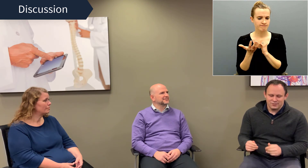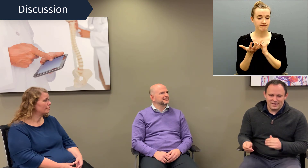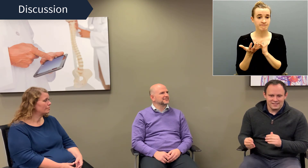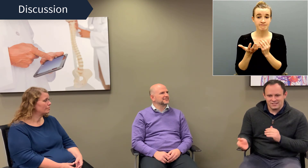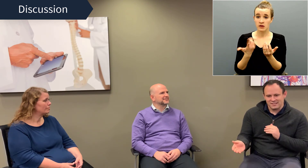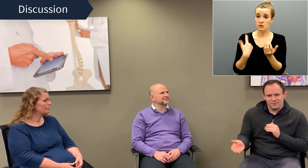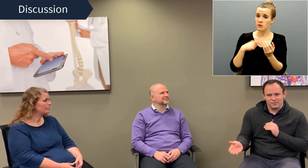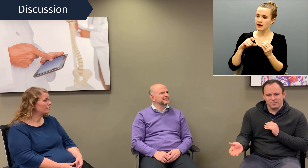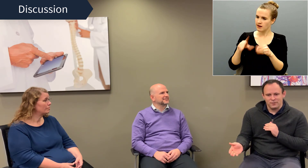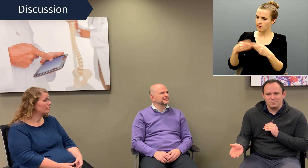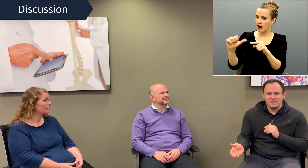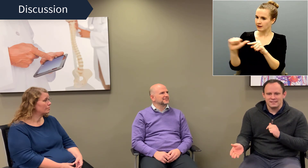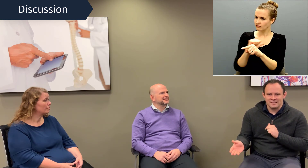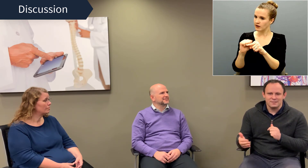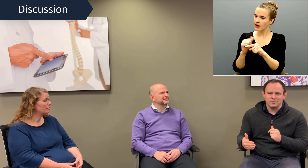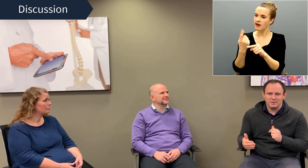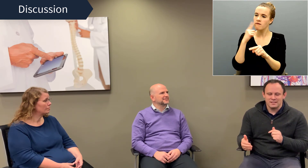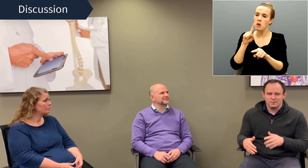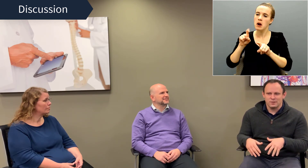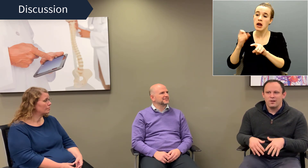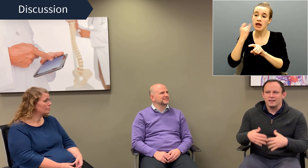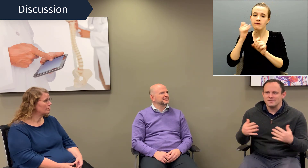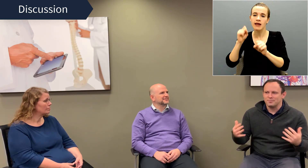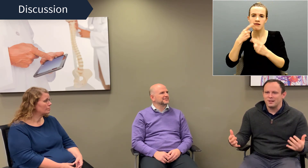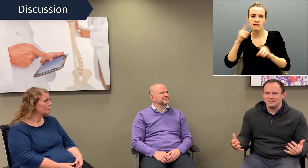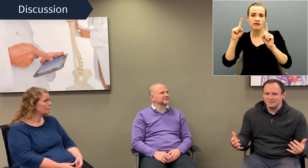training to see if we can be successful. Because there already is a policy